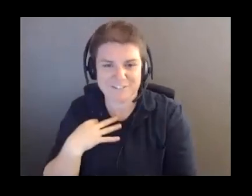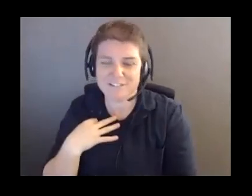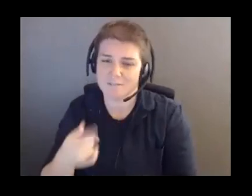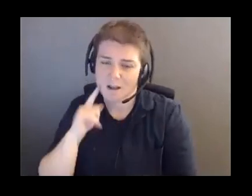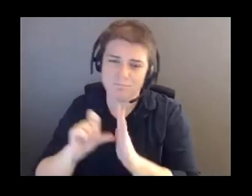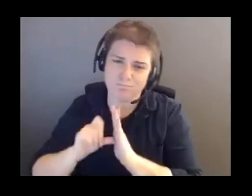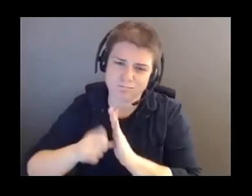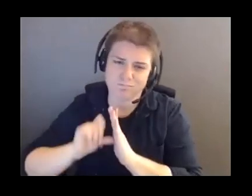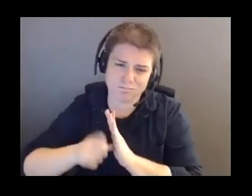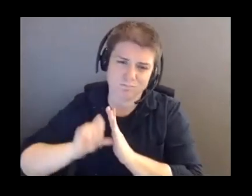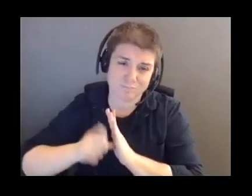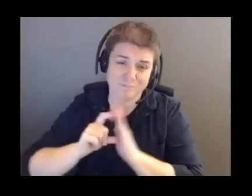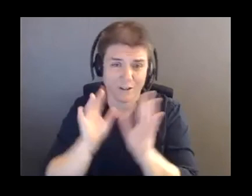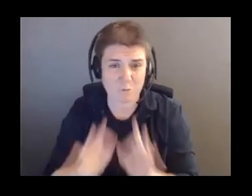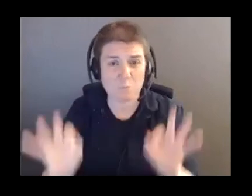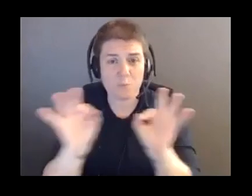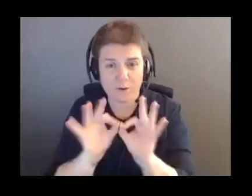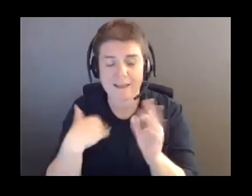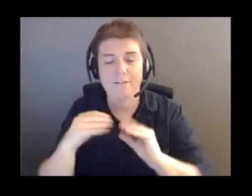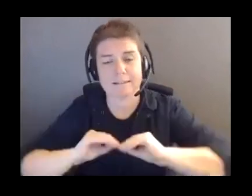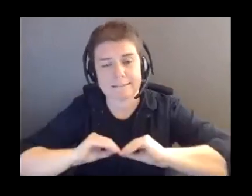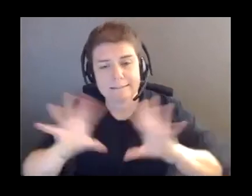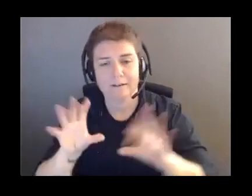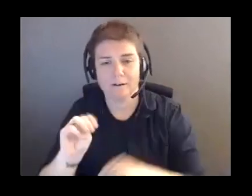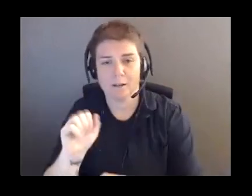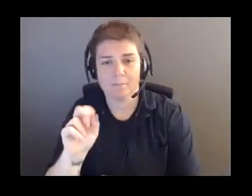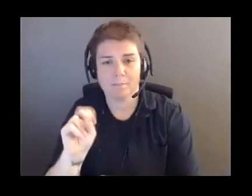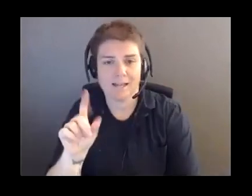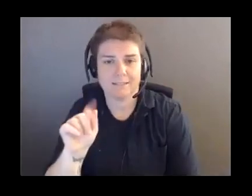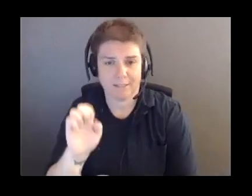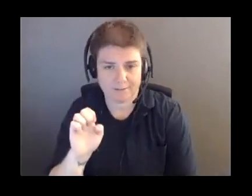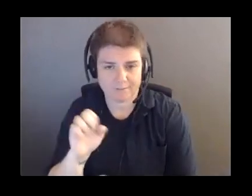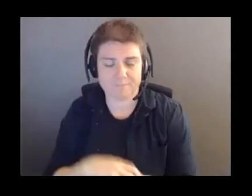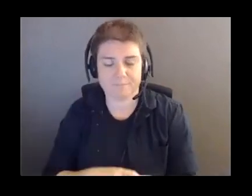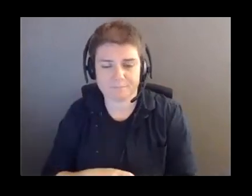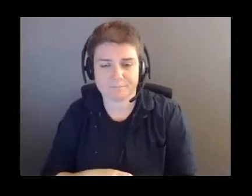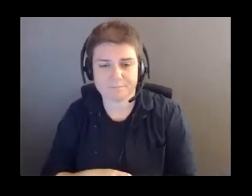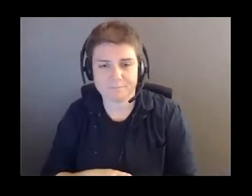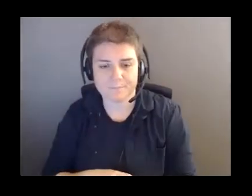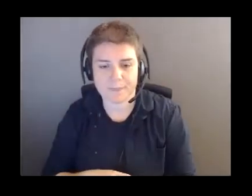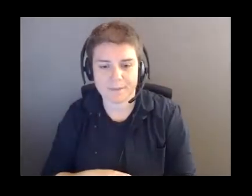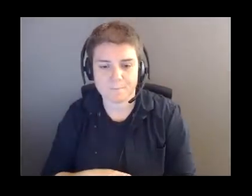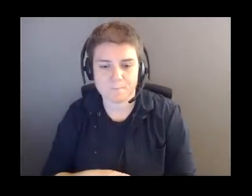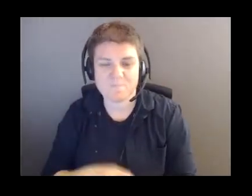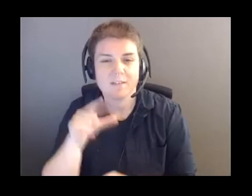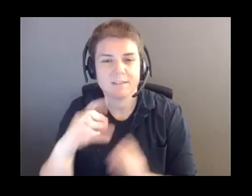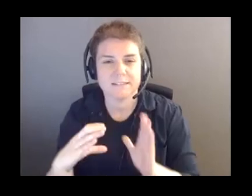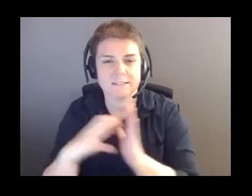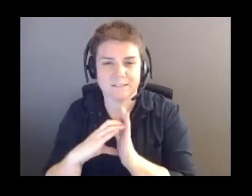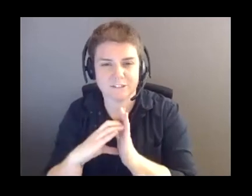how important it is to have a clear mandate from the beginning. This section also asks how